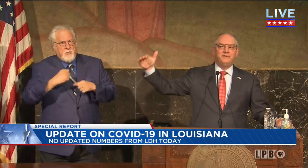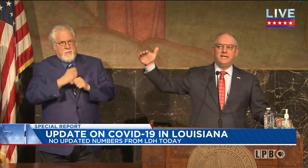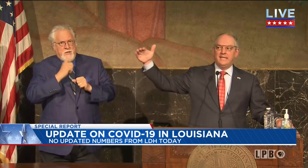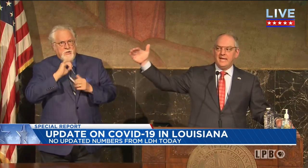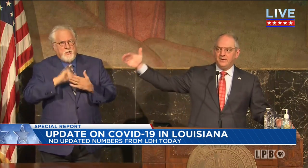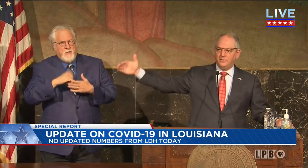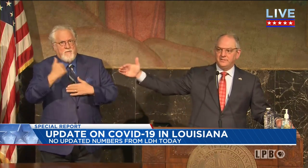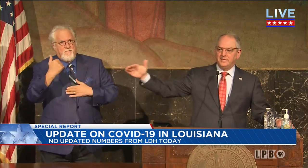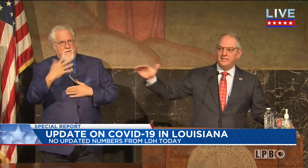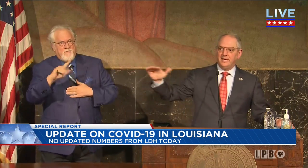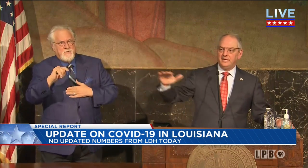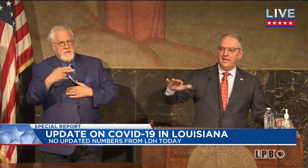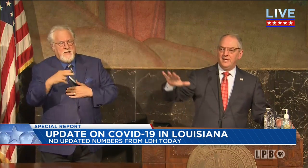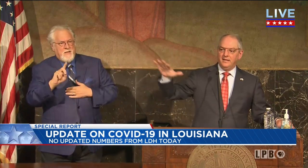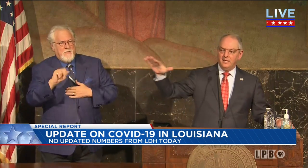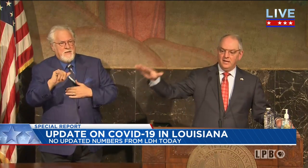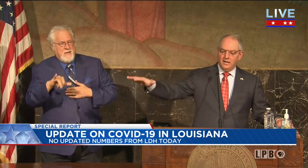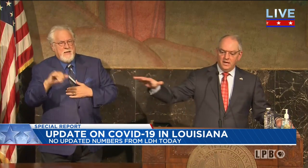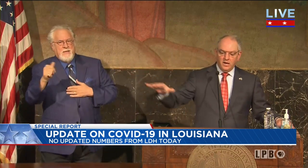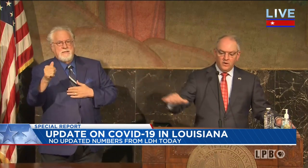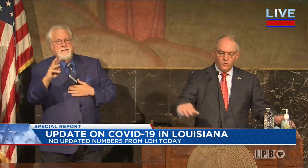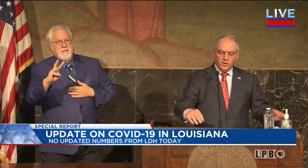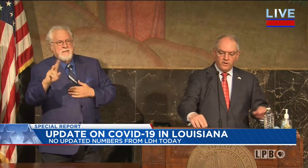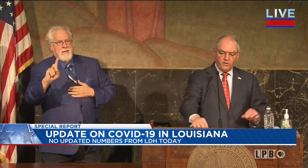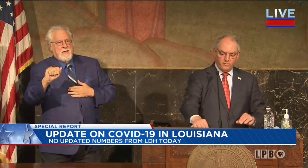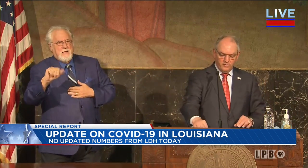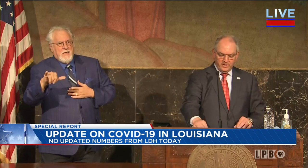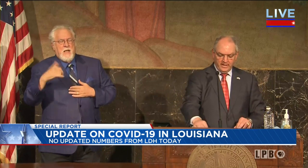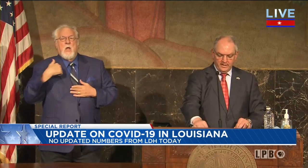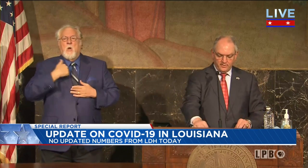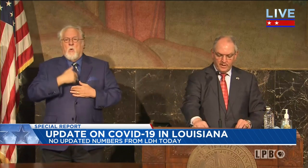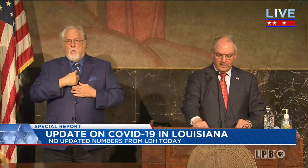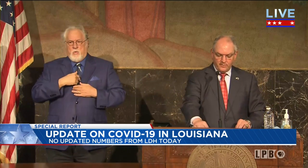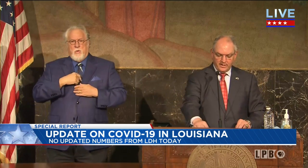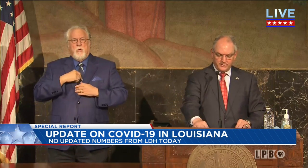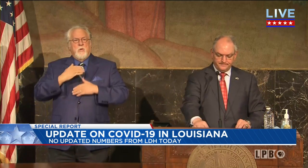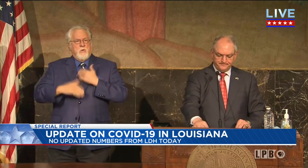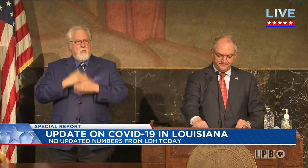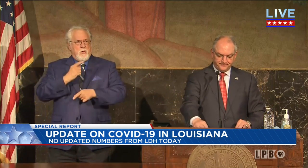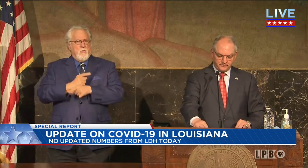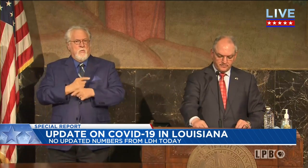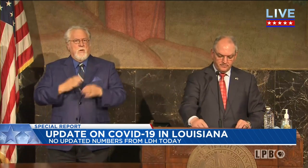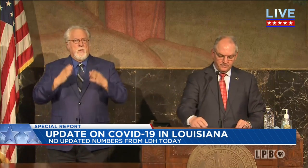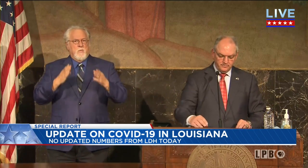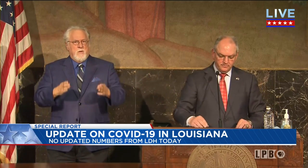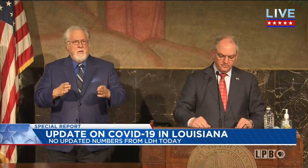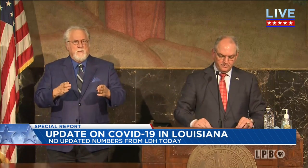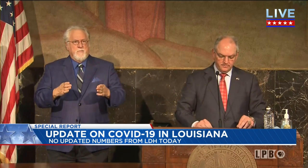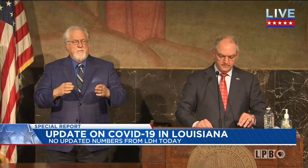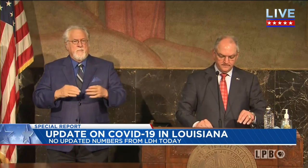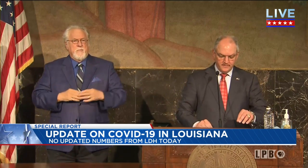WHATEVER'S GOING TO HAPPEN OVER THE NEXT 2 WEEKS. WE BETTER GET AHEAD OF AND MAKE